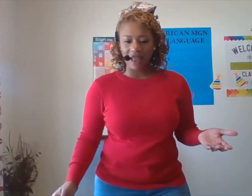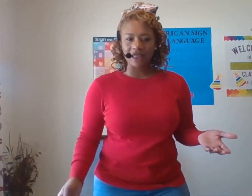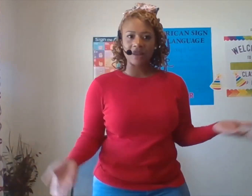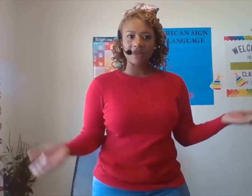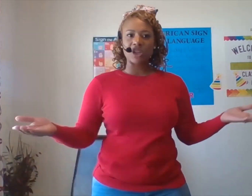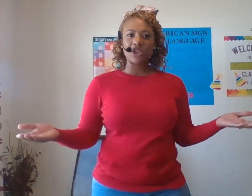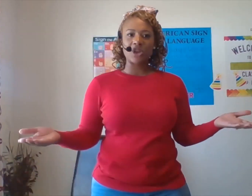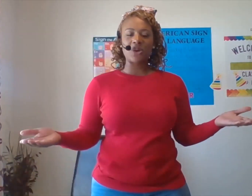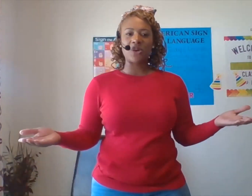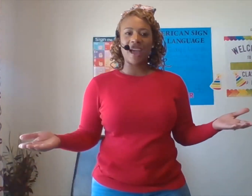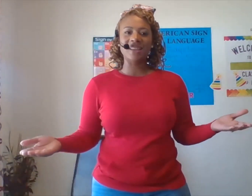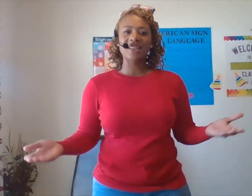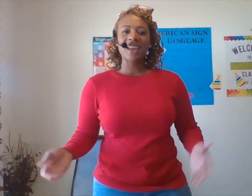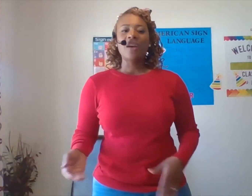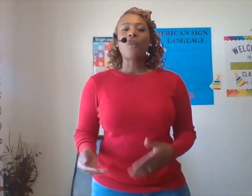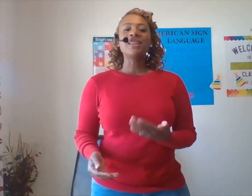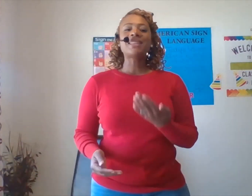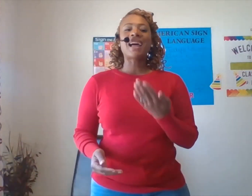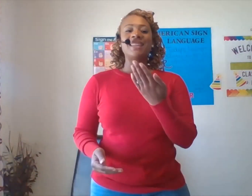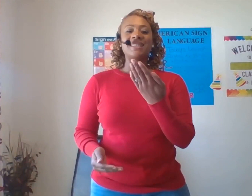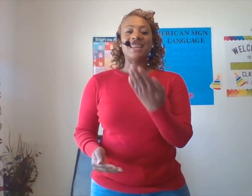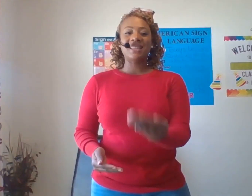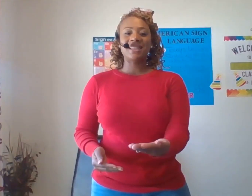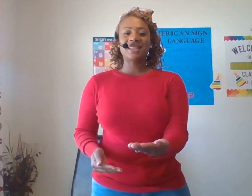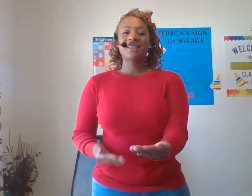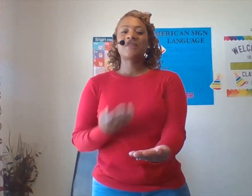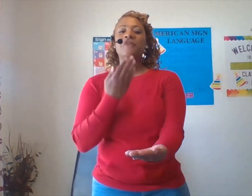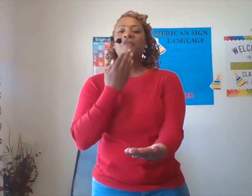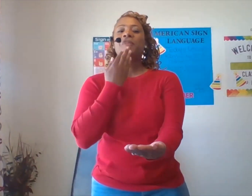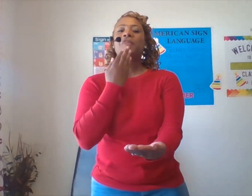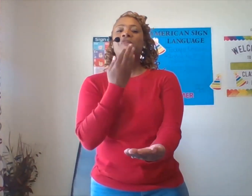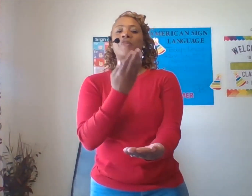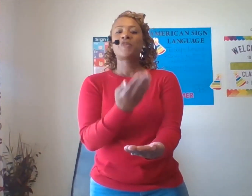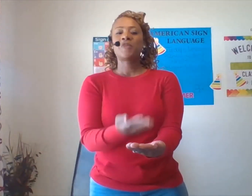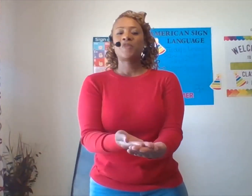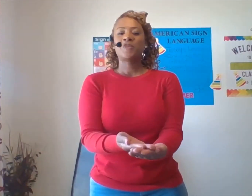so I'm just gonna show you guys what sign is this